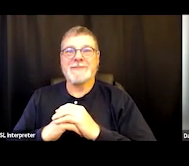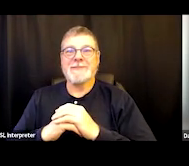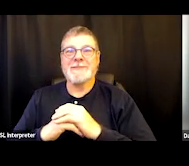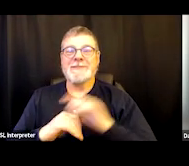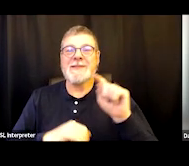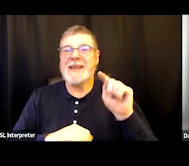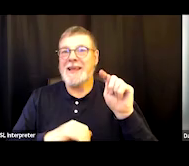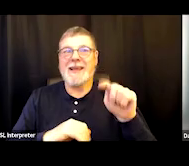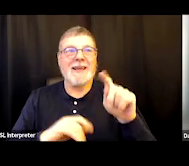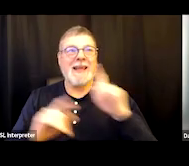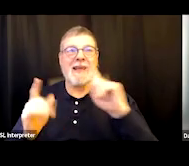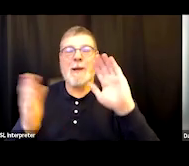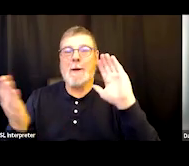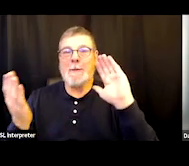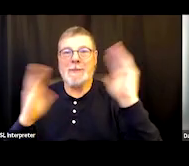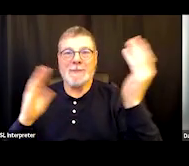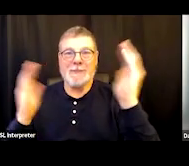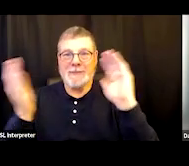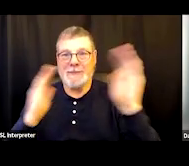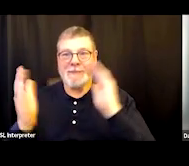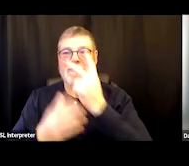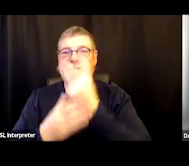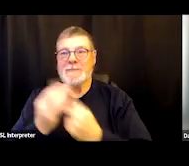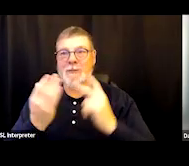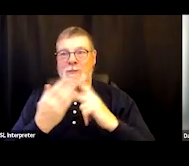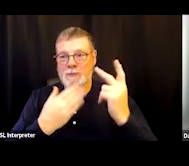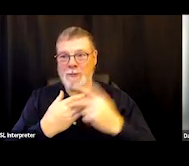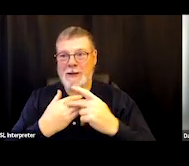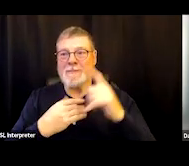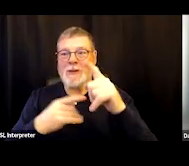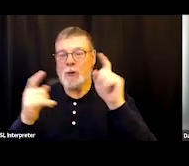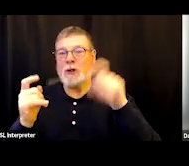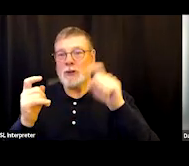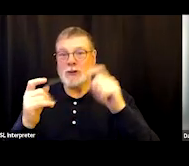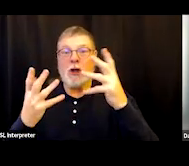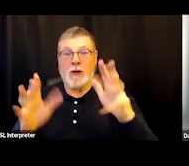this is just a comparison of both of the programs. As you should already know,